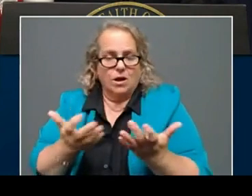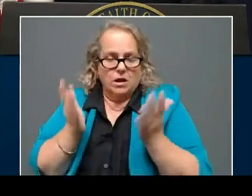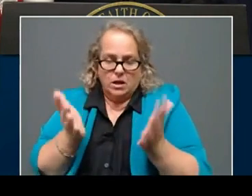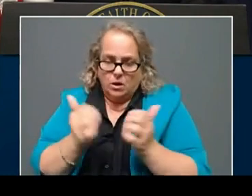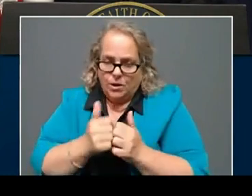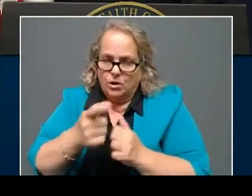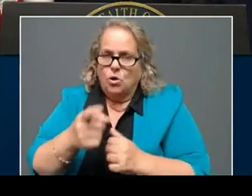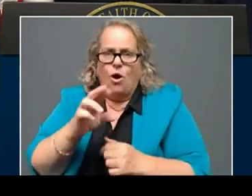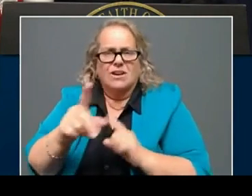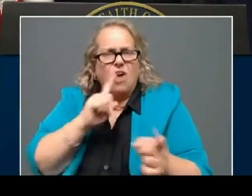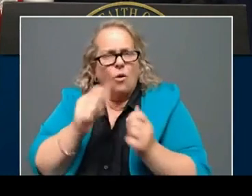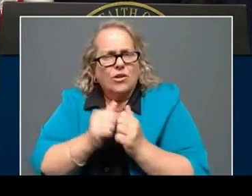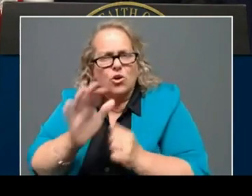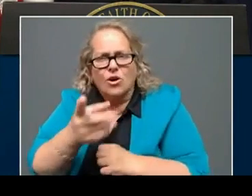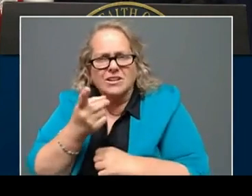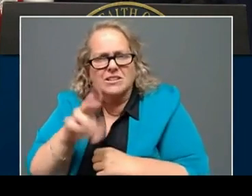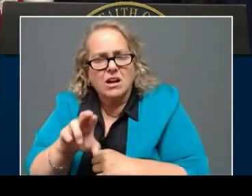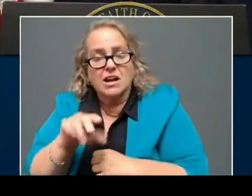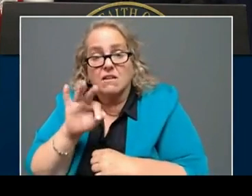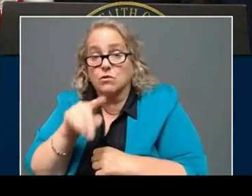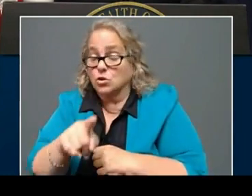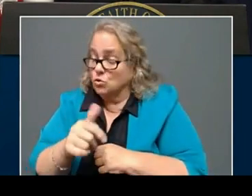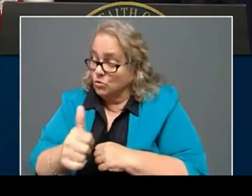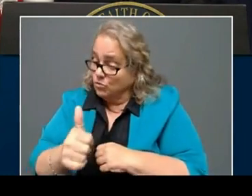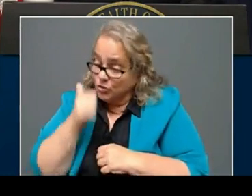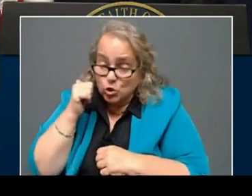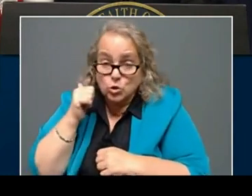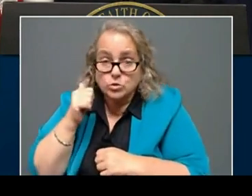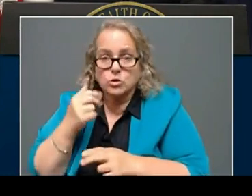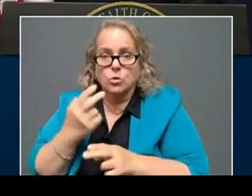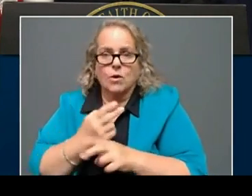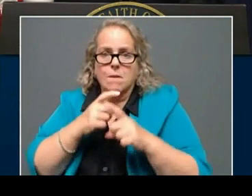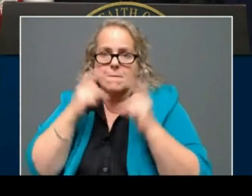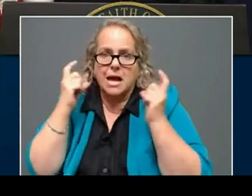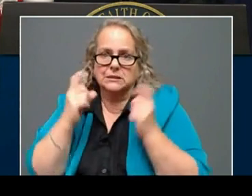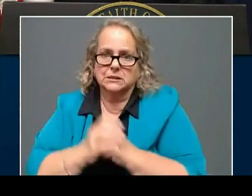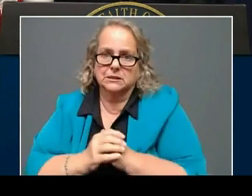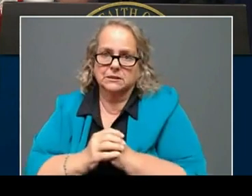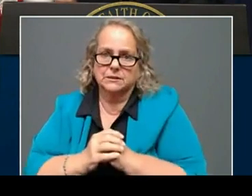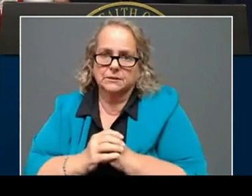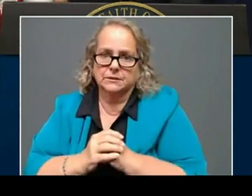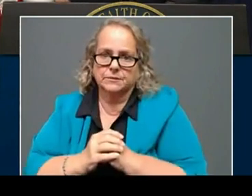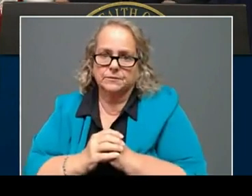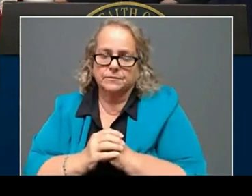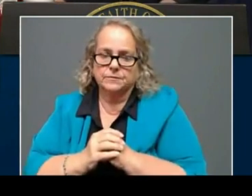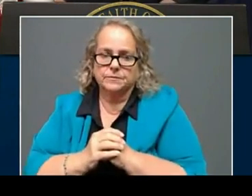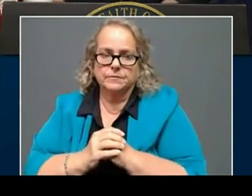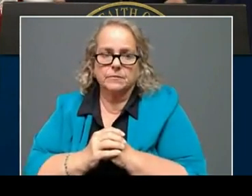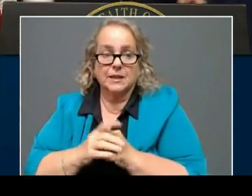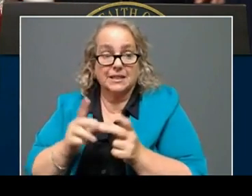that? If you're unwilling to do it where a mask second Kentucky ins that